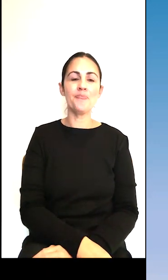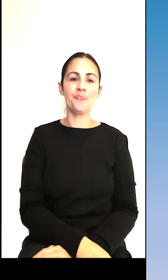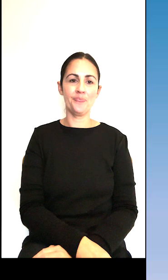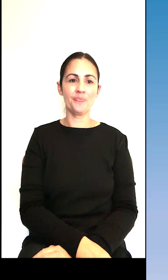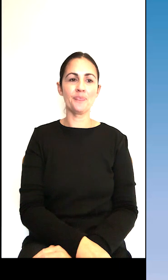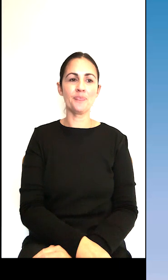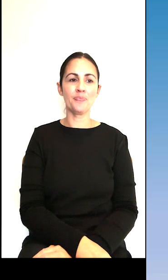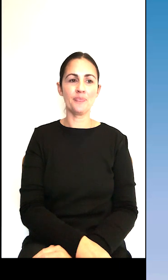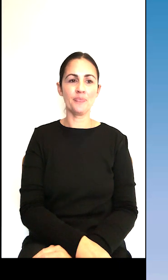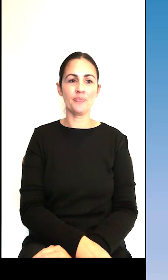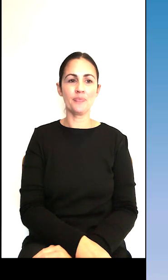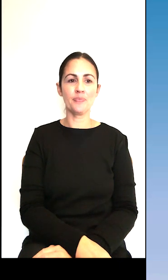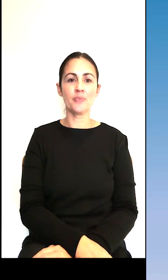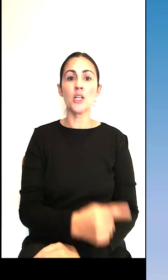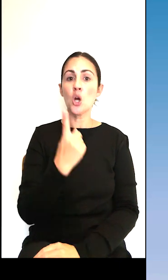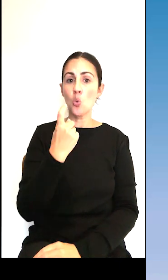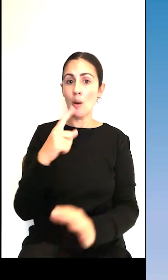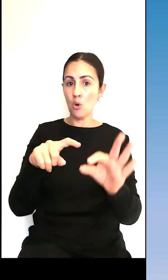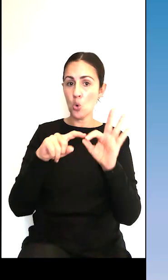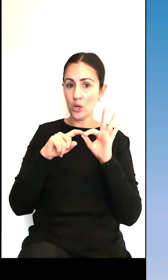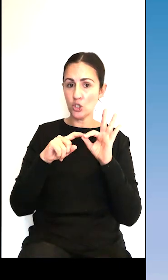So we have had the question 'Who should do advance care planning?'